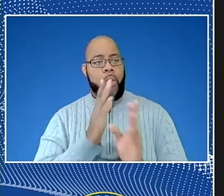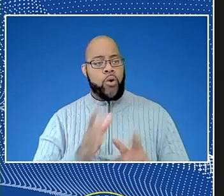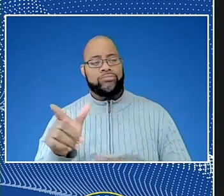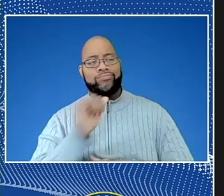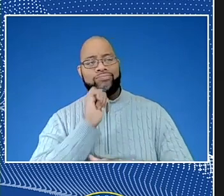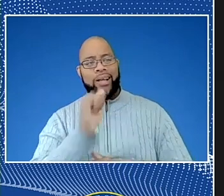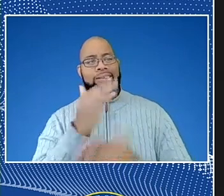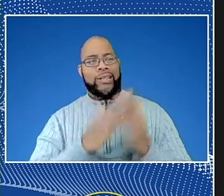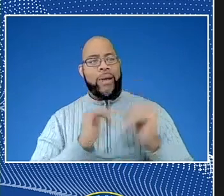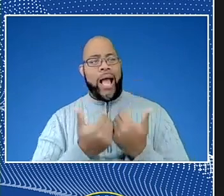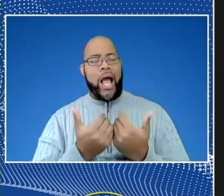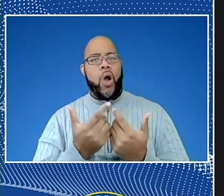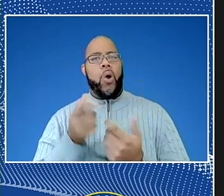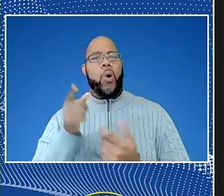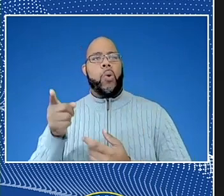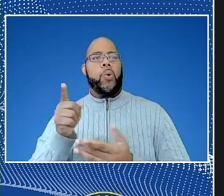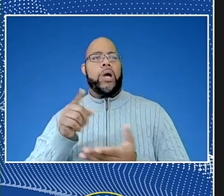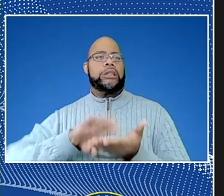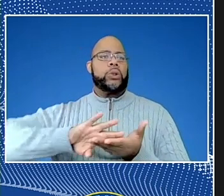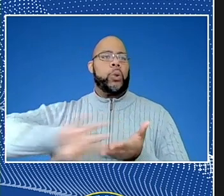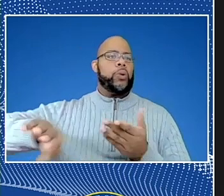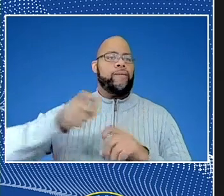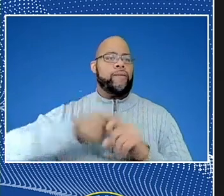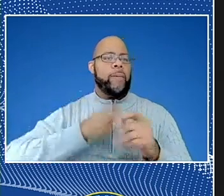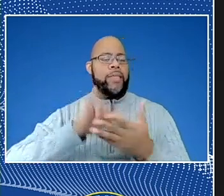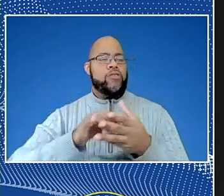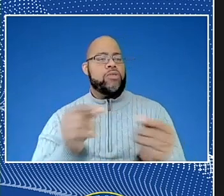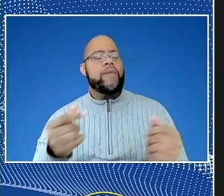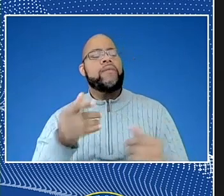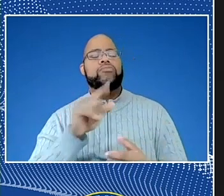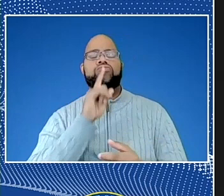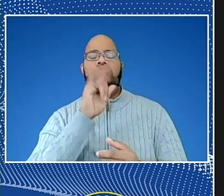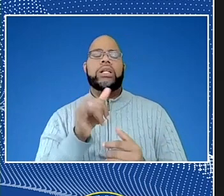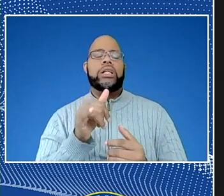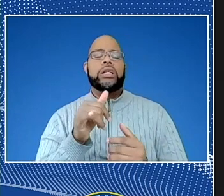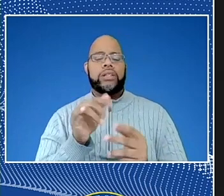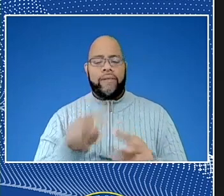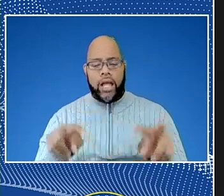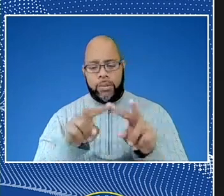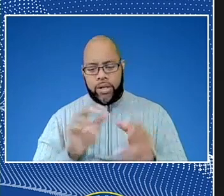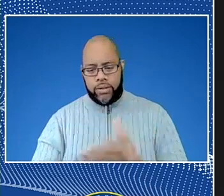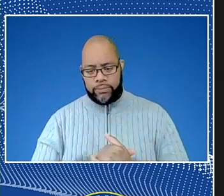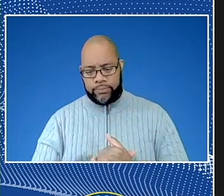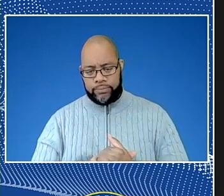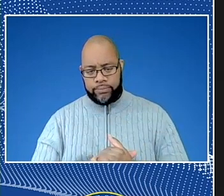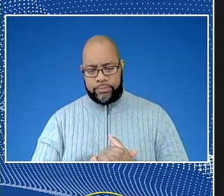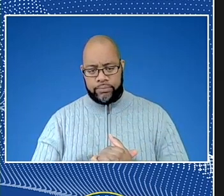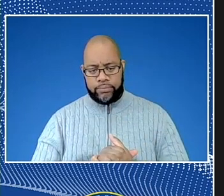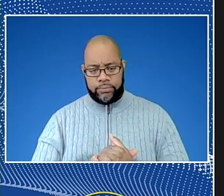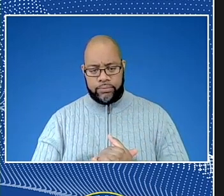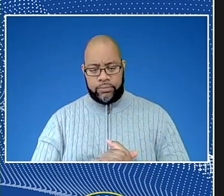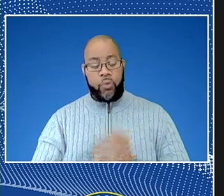inherently excluded from this relief would be really valuable. Well, we certainly agree with you that we'd